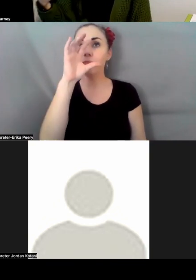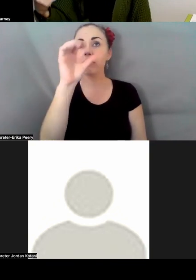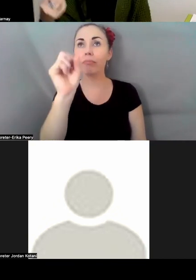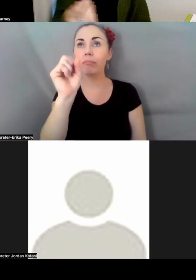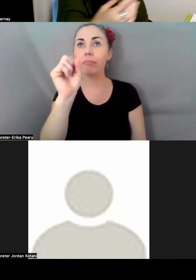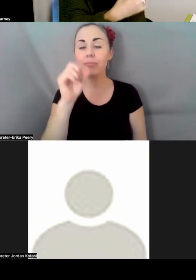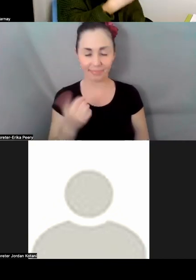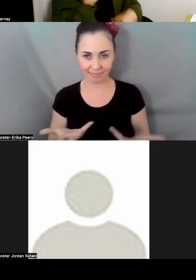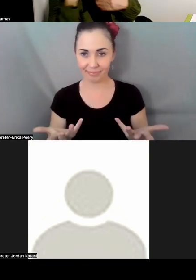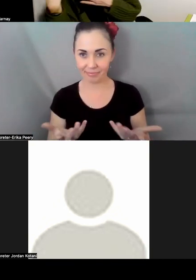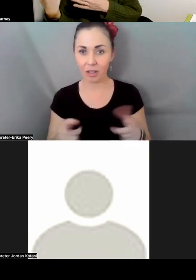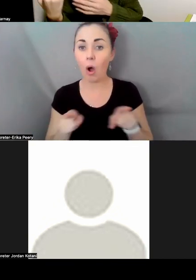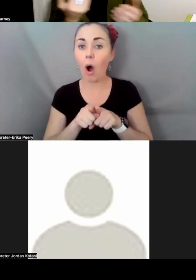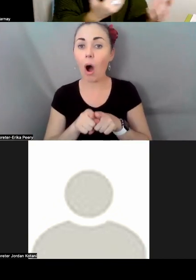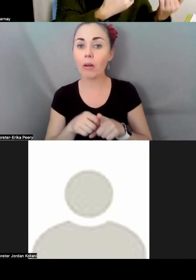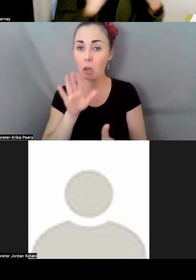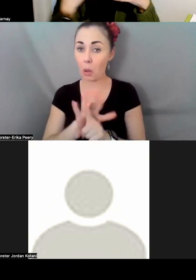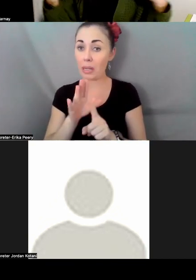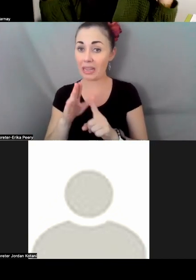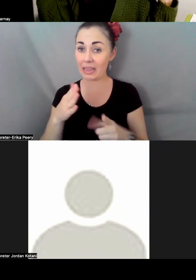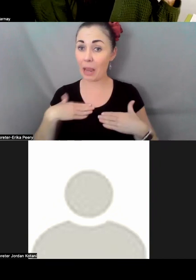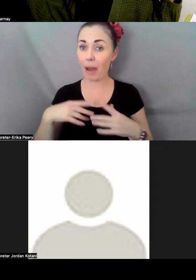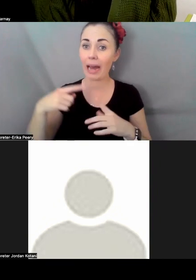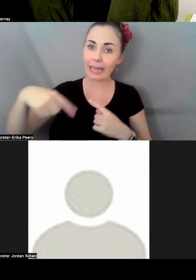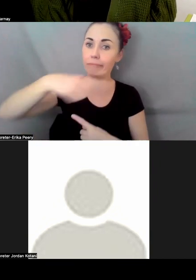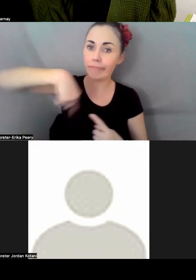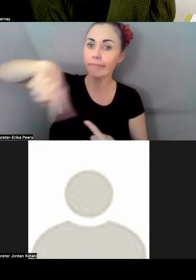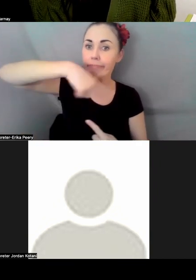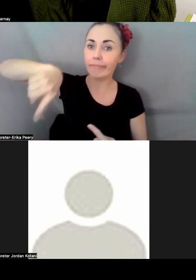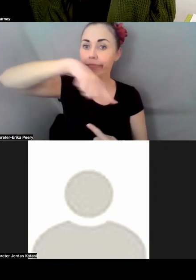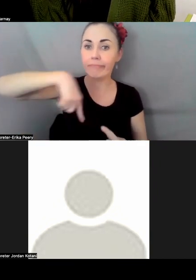Also spin their own bodies. That can be because of the way they feel physical space,